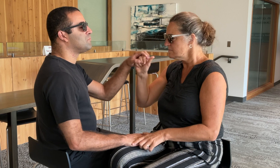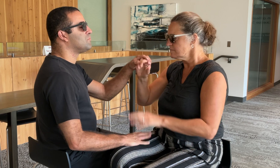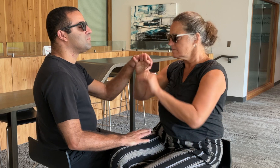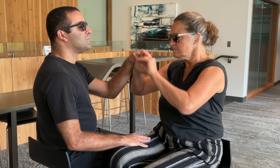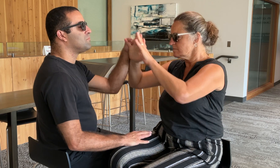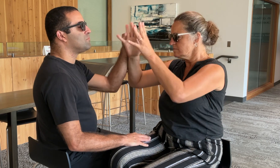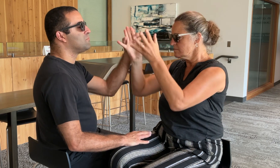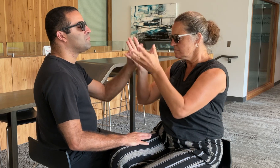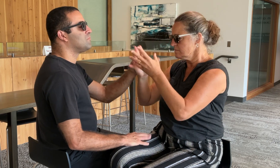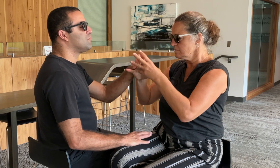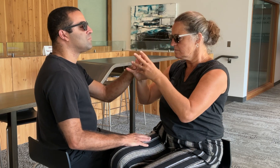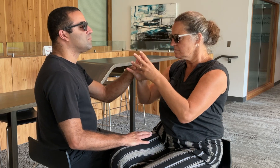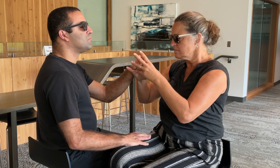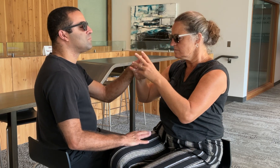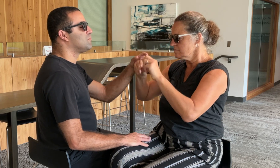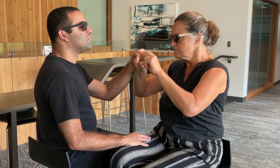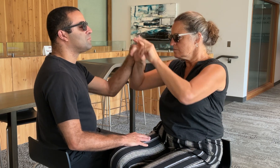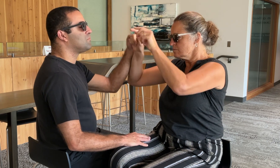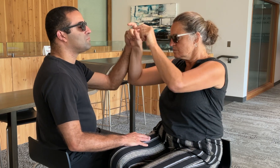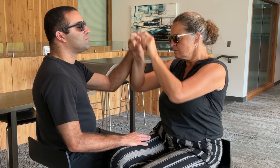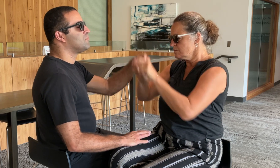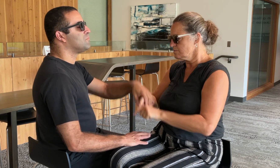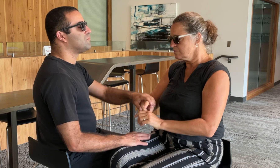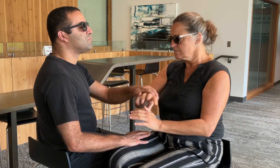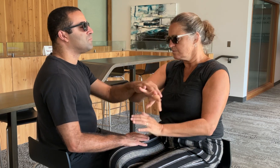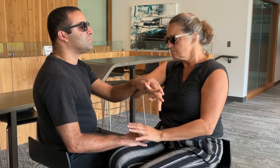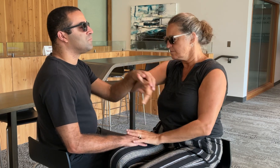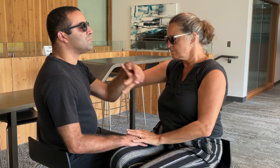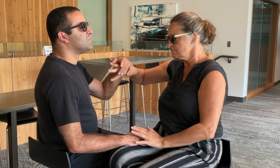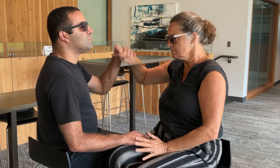such as a long thin object, or pattern such as a woven or plaid print.